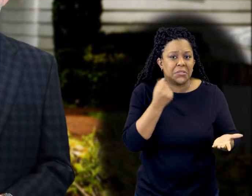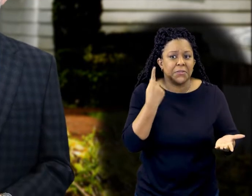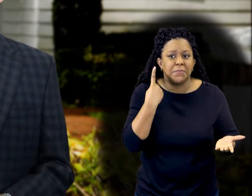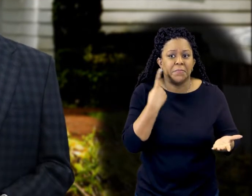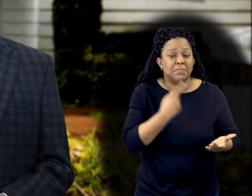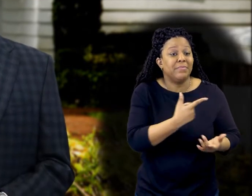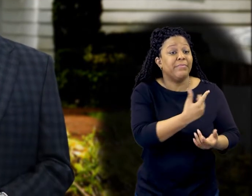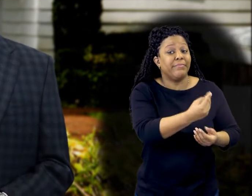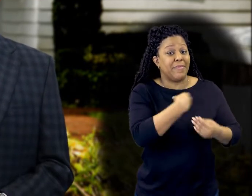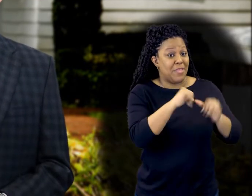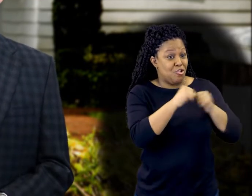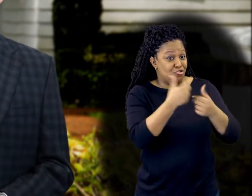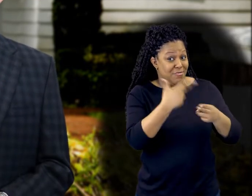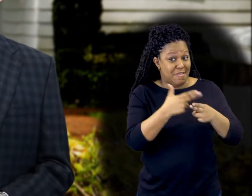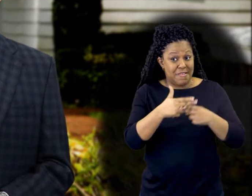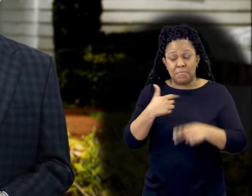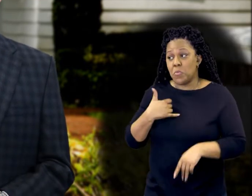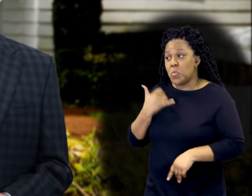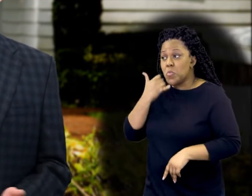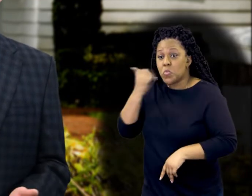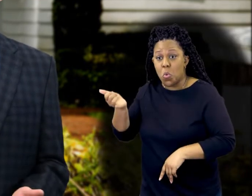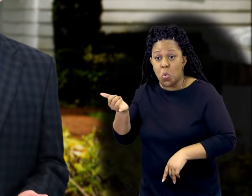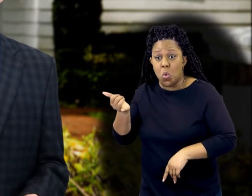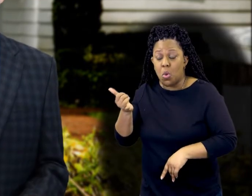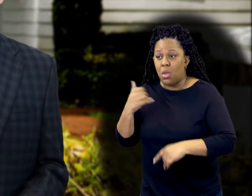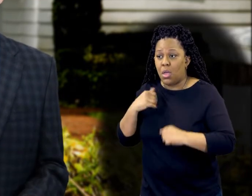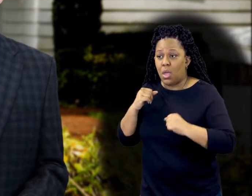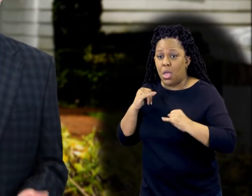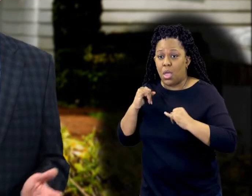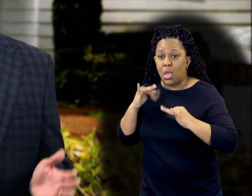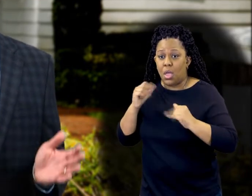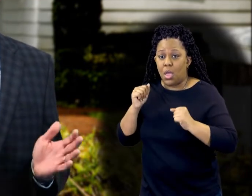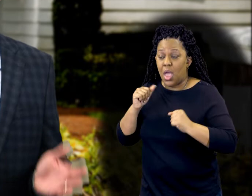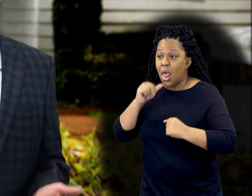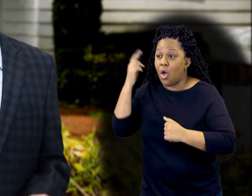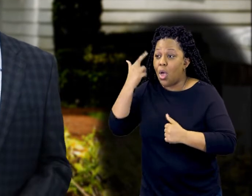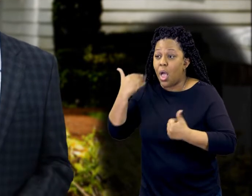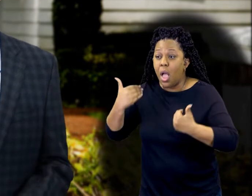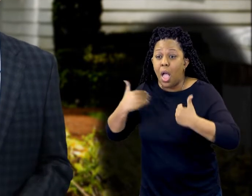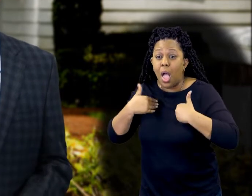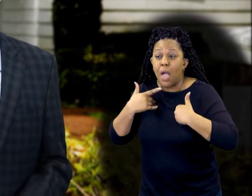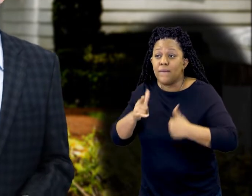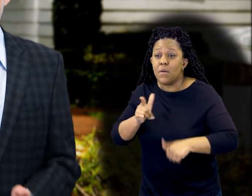I called the agency he recommended and I was amazed. I had no idea there was such a thing.